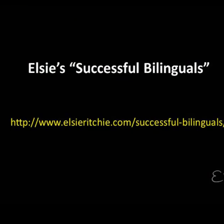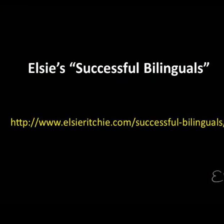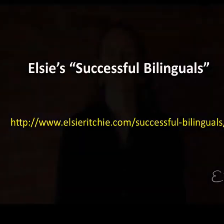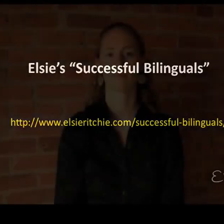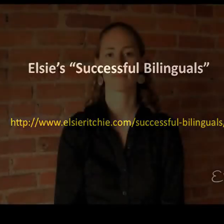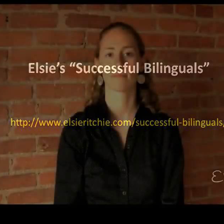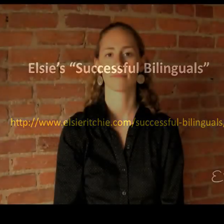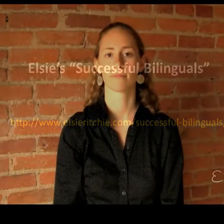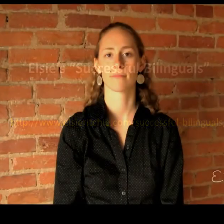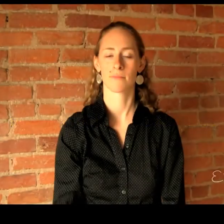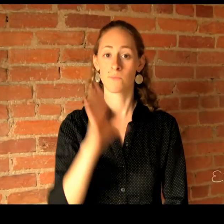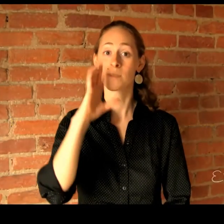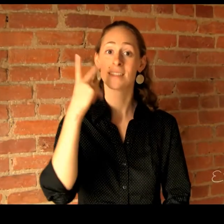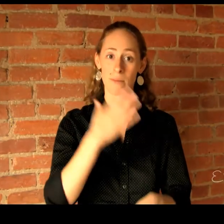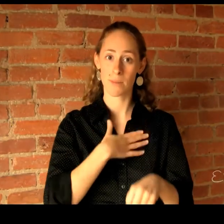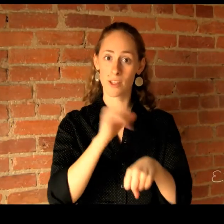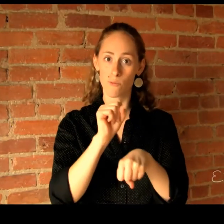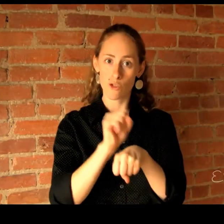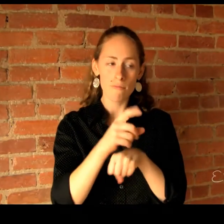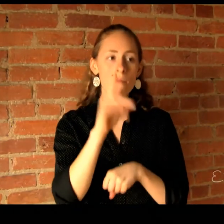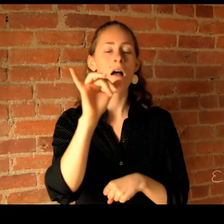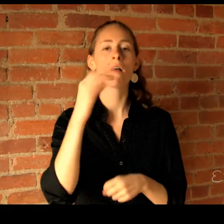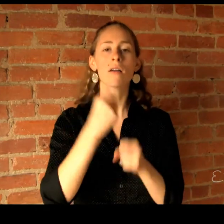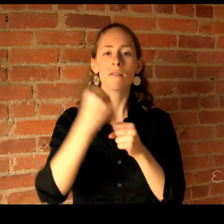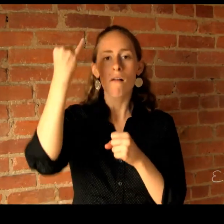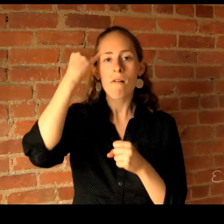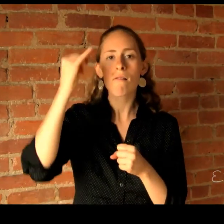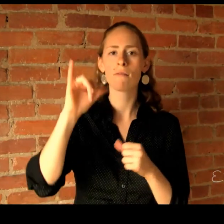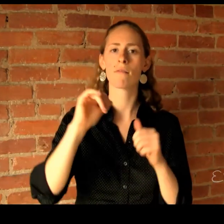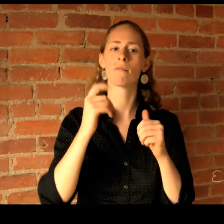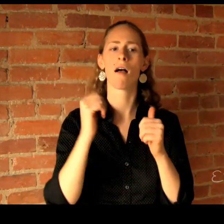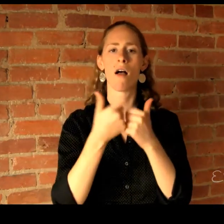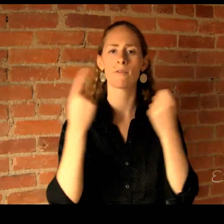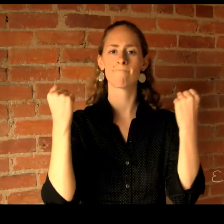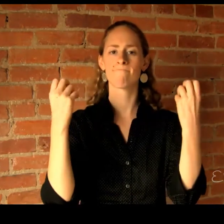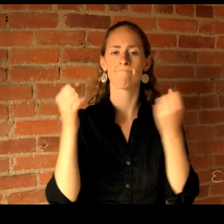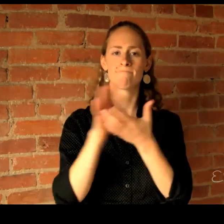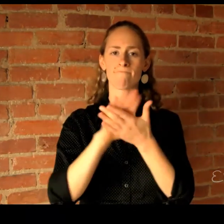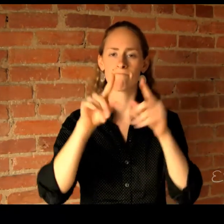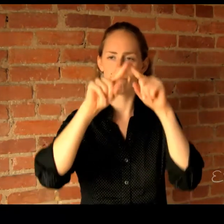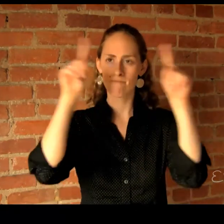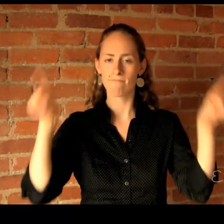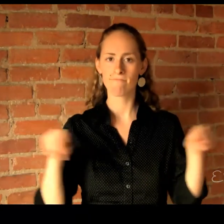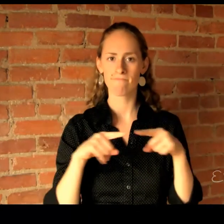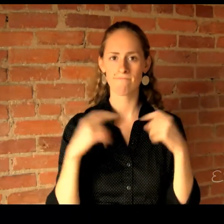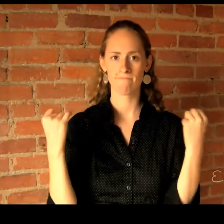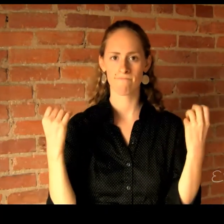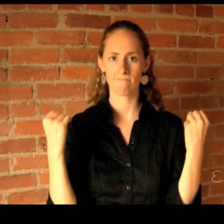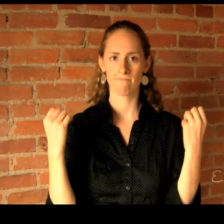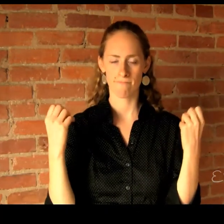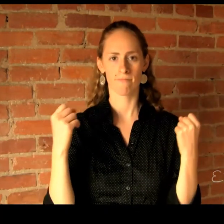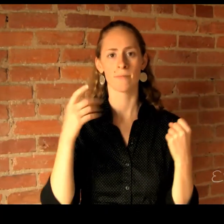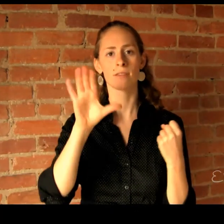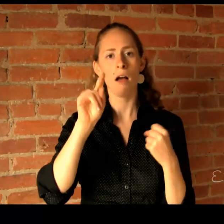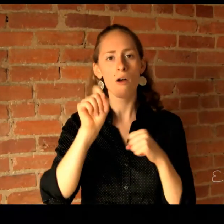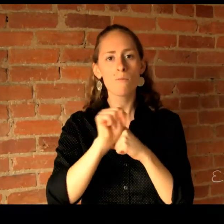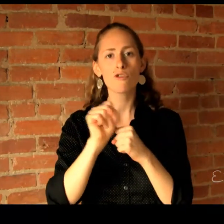You’ll get to see a sample of my work so you can get a better idea of what a video should look like along with some necessary information such as citations and et cetera.